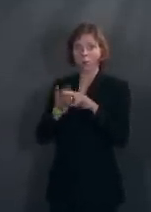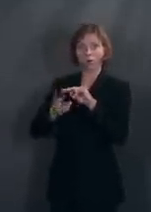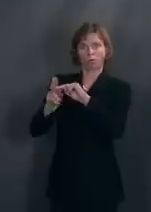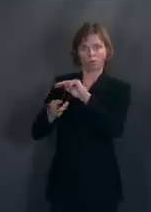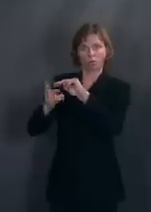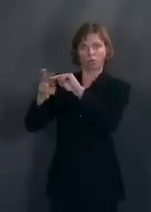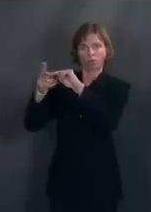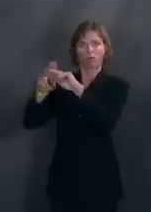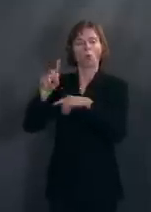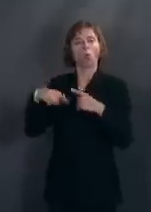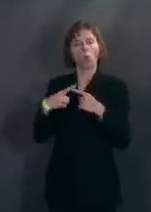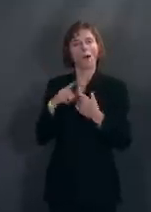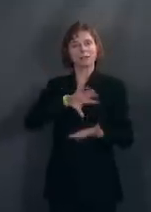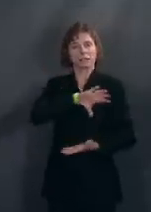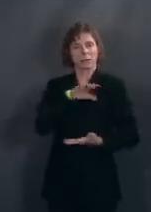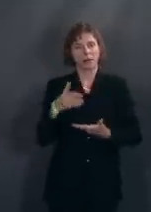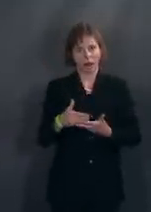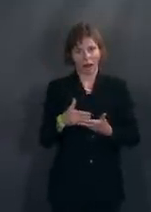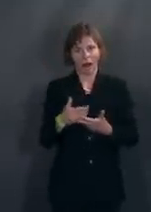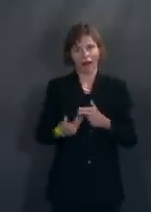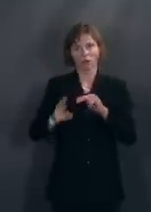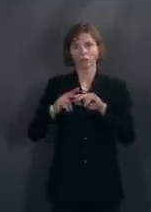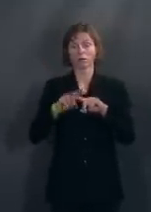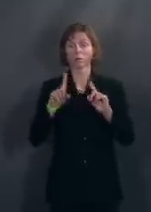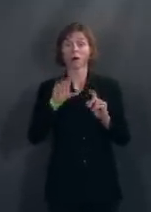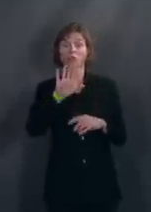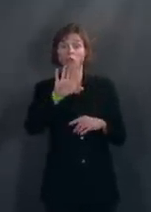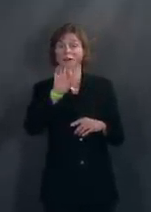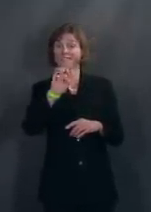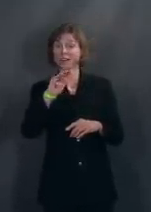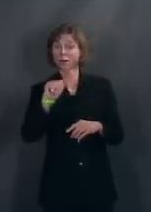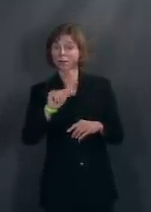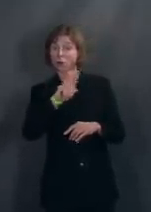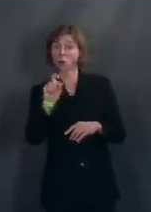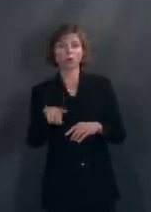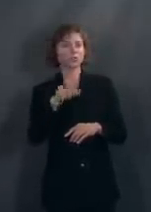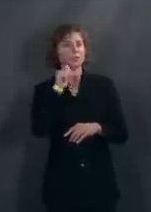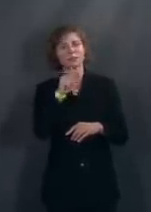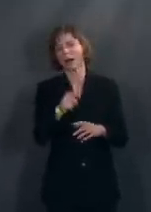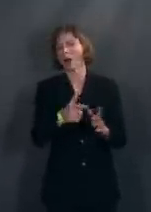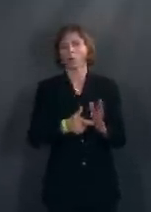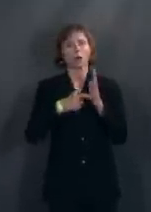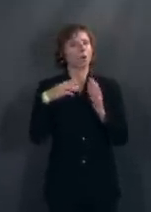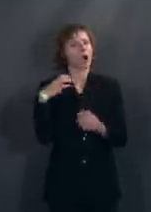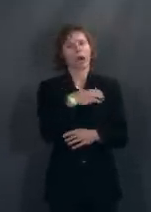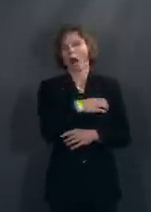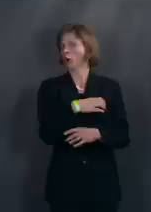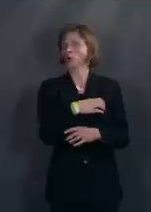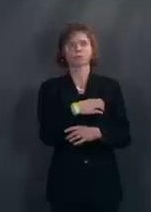On your FEMA question, no, that does not require Congress acting. That's a decision that the president has made.